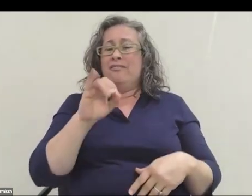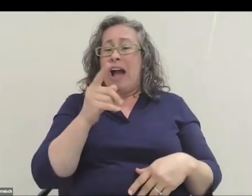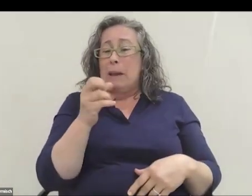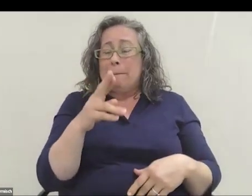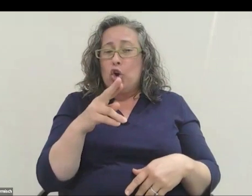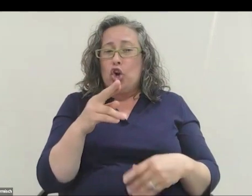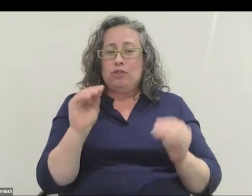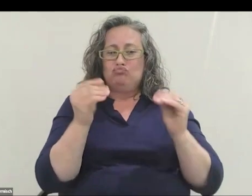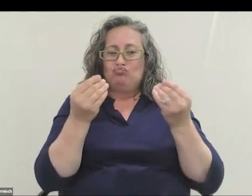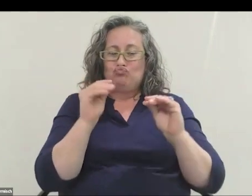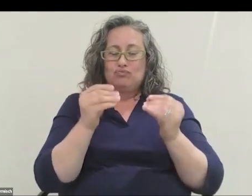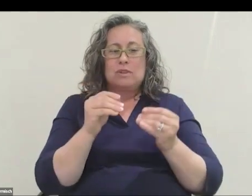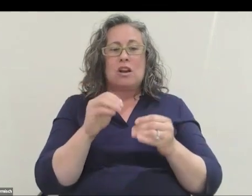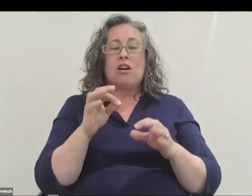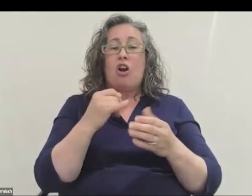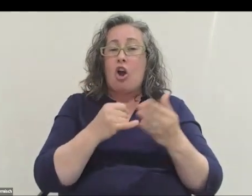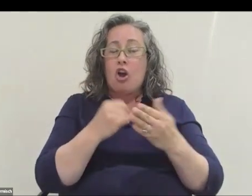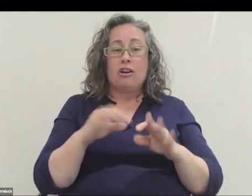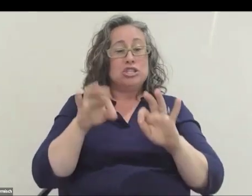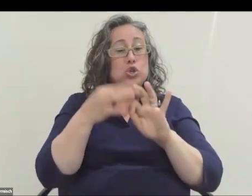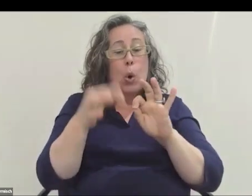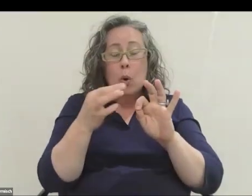who do fiber art, whether they knit or sew